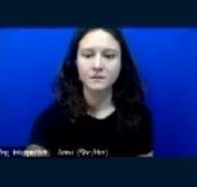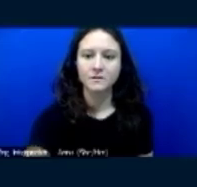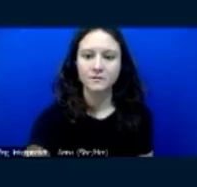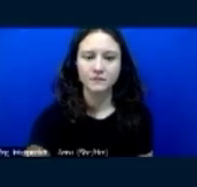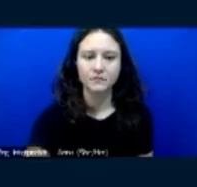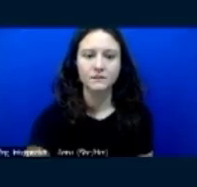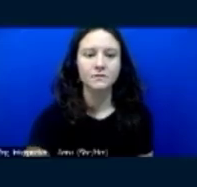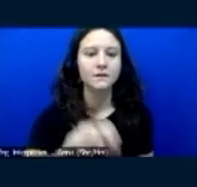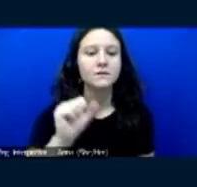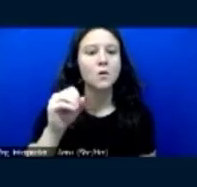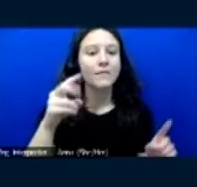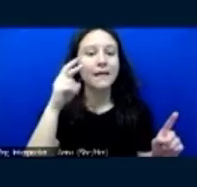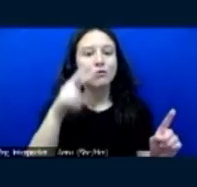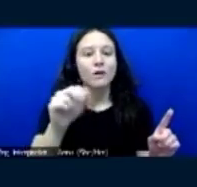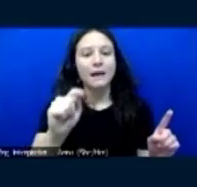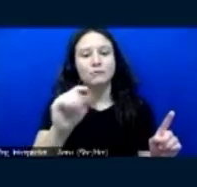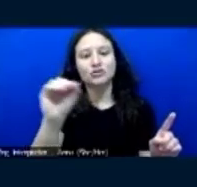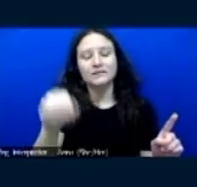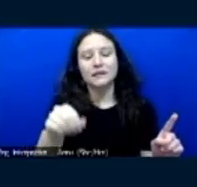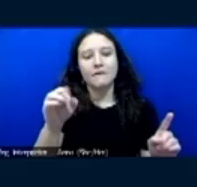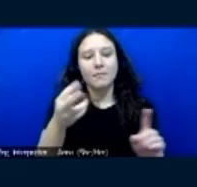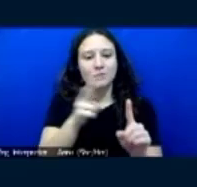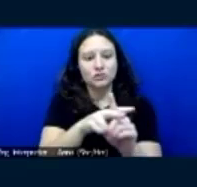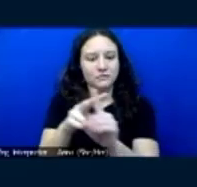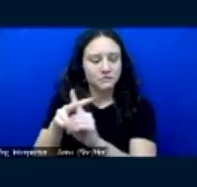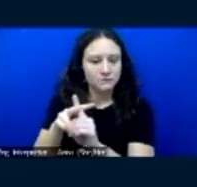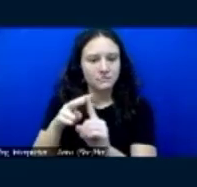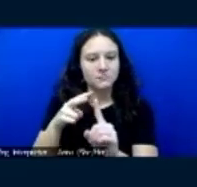they get that come on these African American preferred topics.